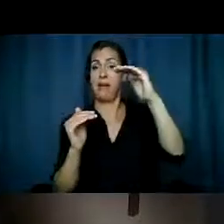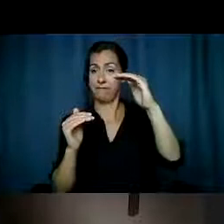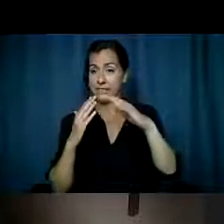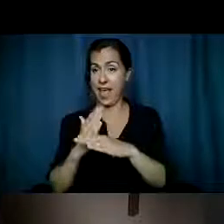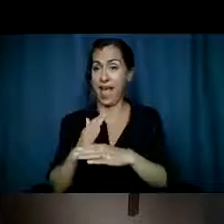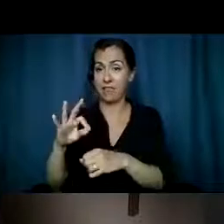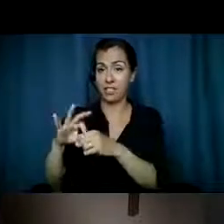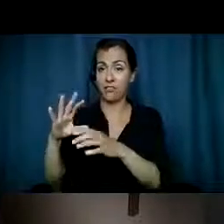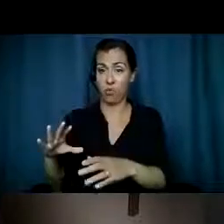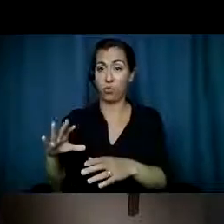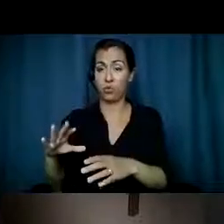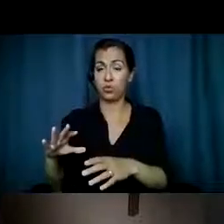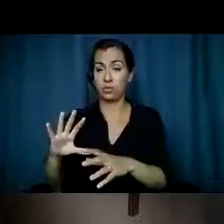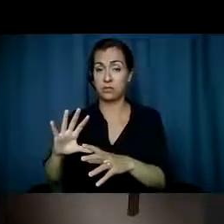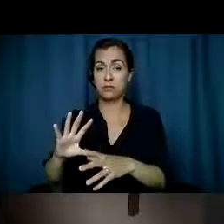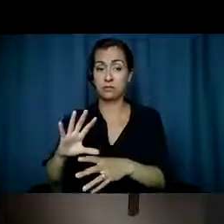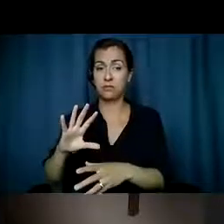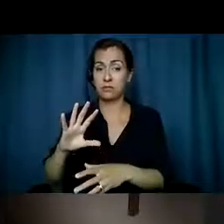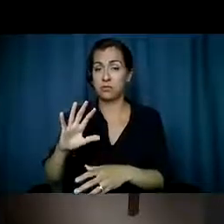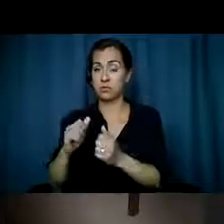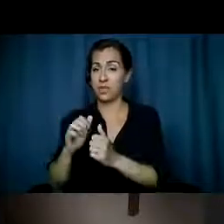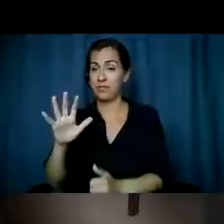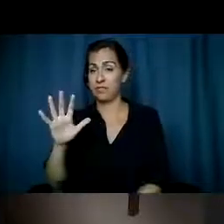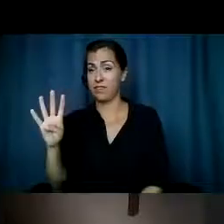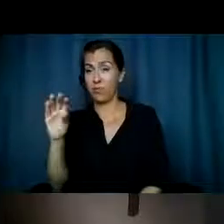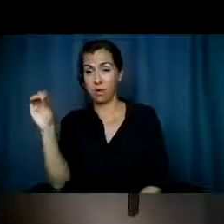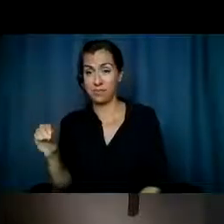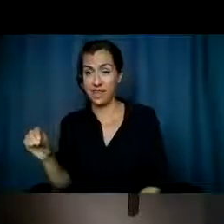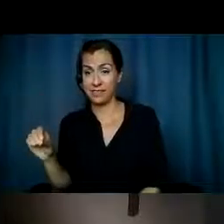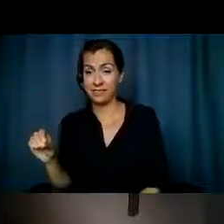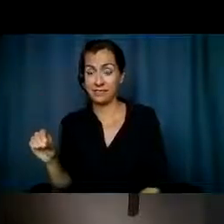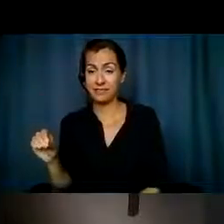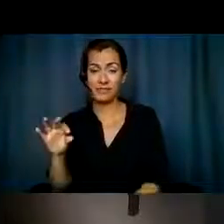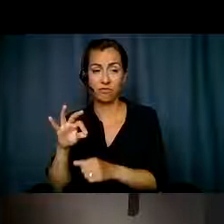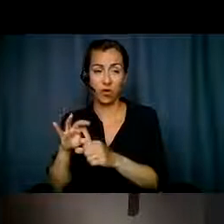ballot to certain voters if they are request one, and most of these states